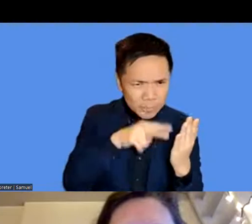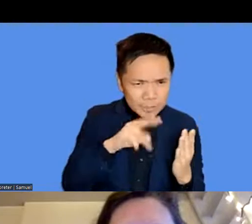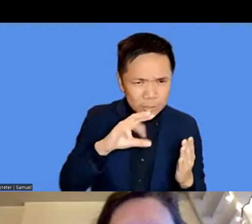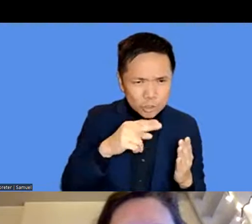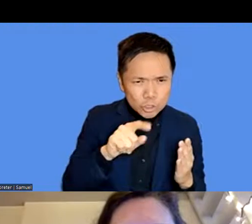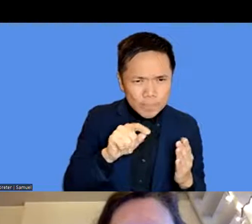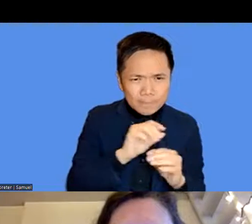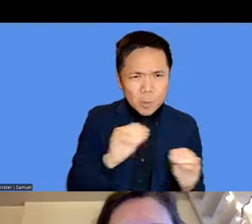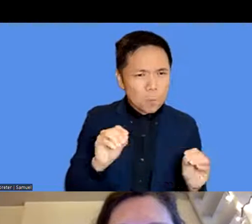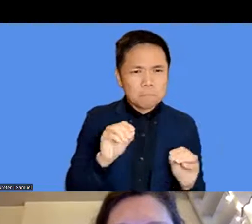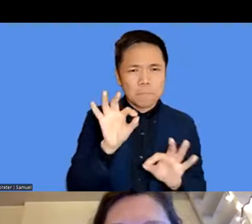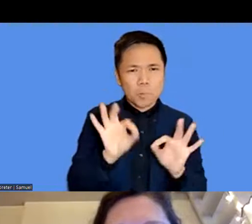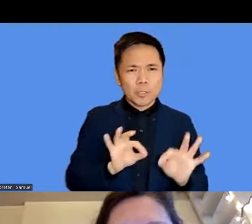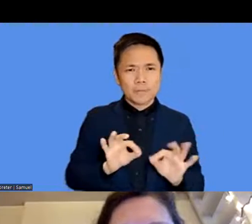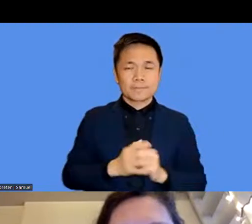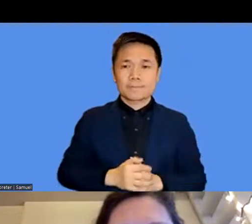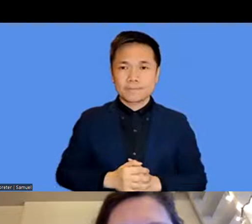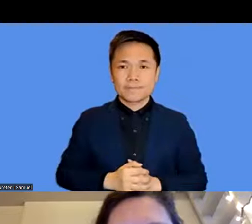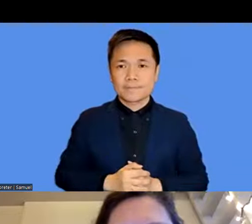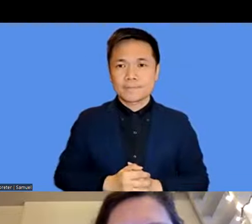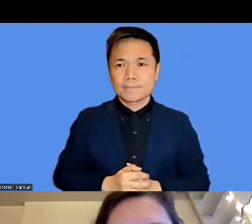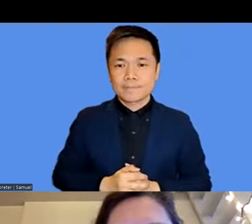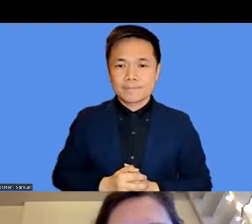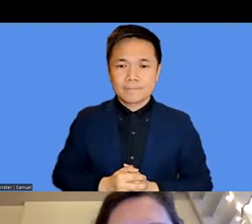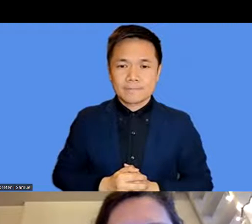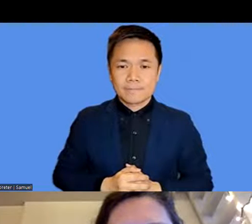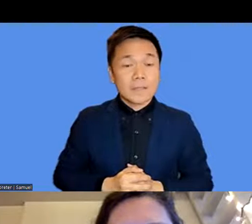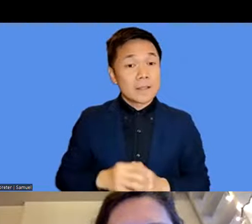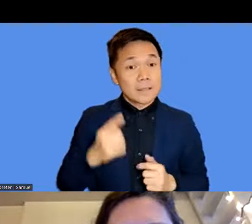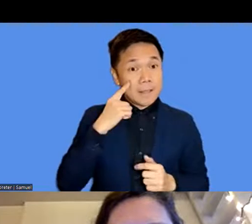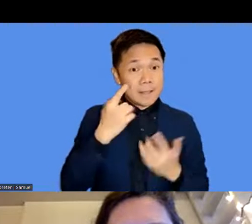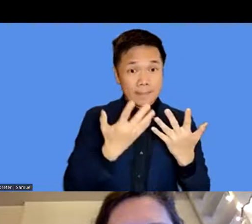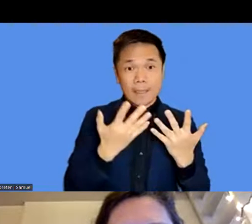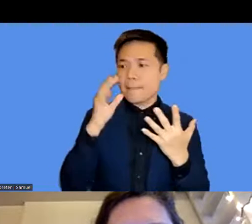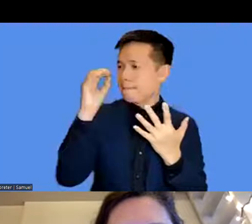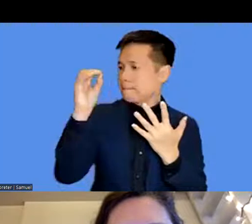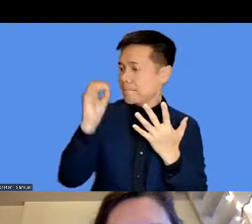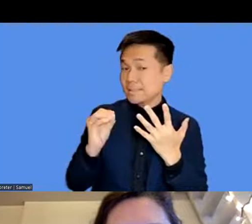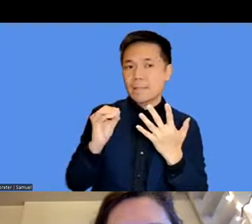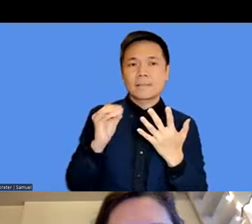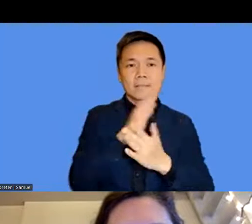But the 10% disabled people mentioned is an estimate at the global level and does this